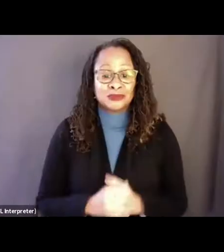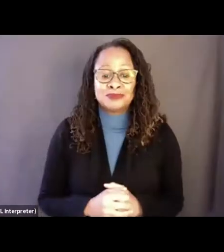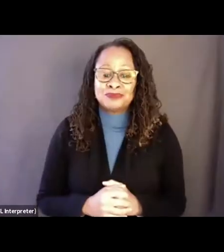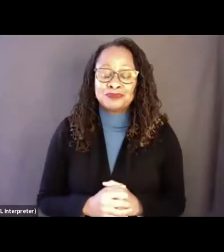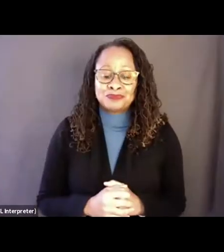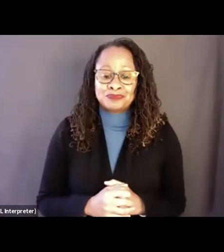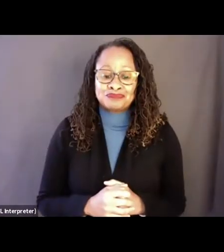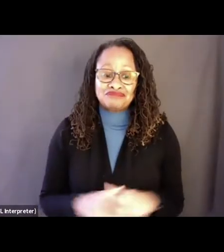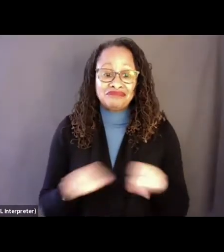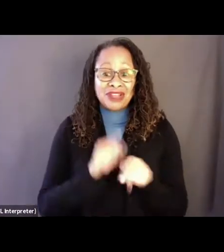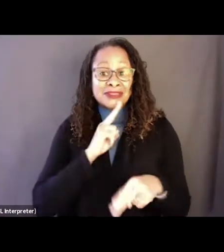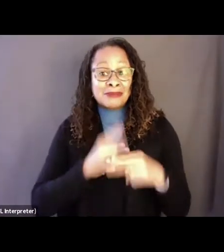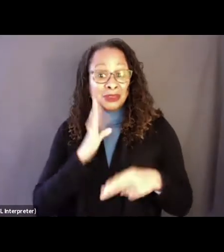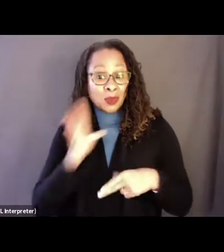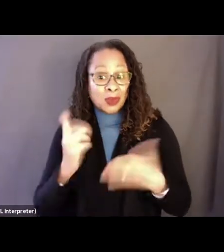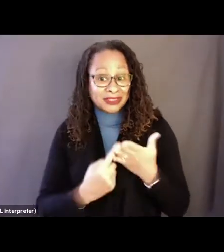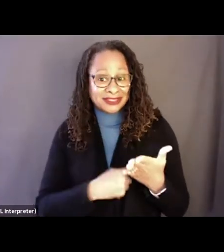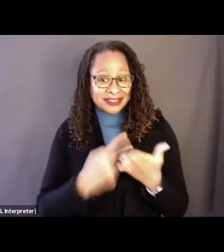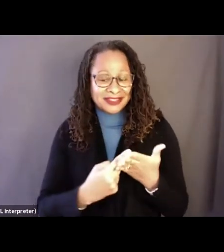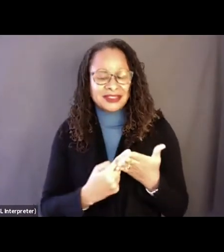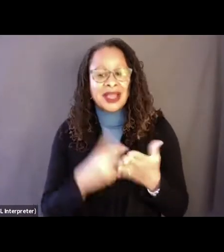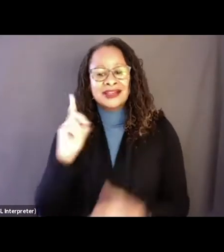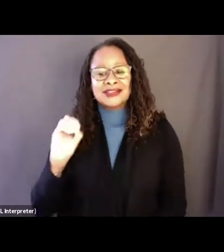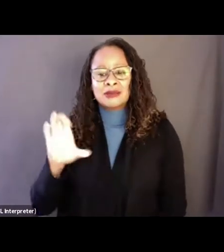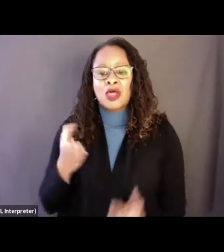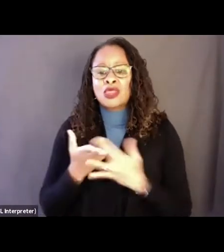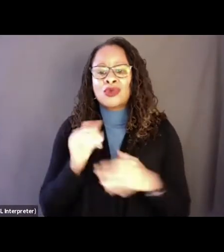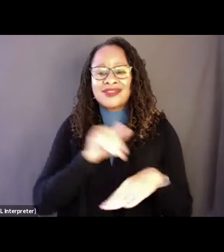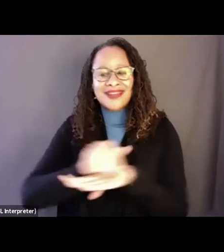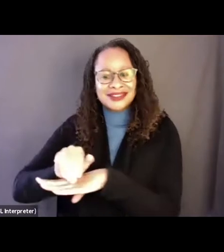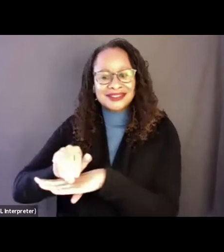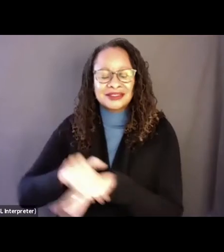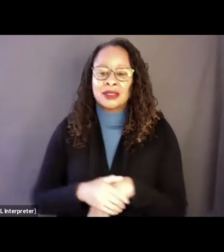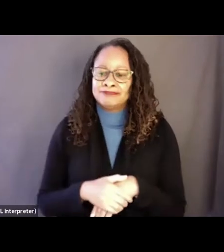As was mentioned, we'll be discussing the documentary Through The Night, which explores the personal cost